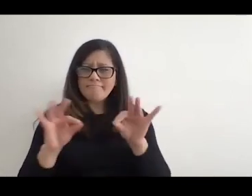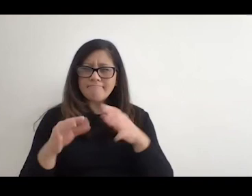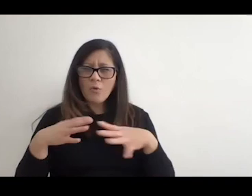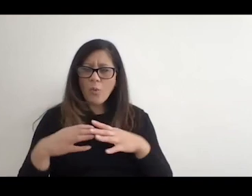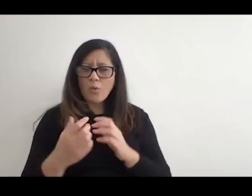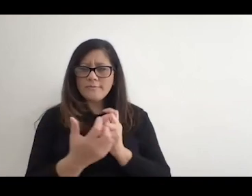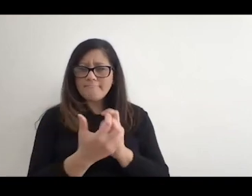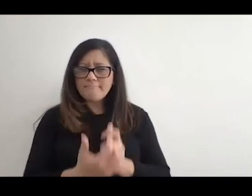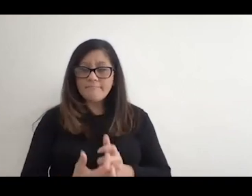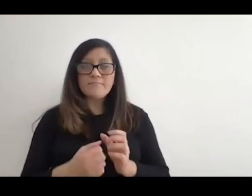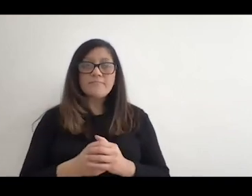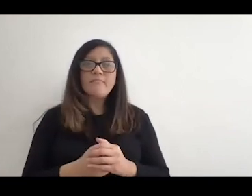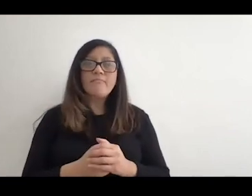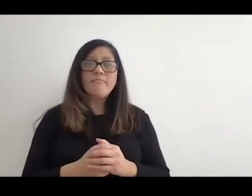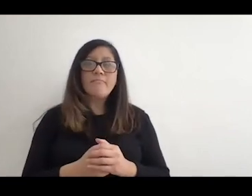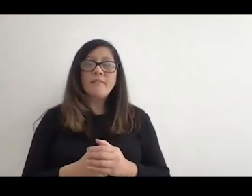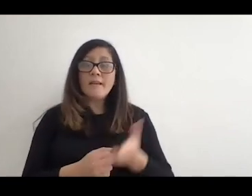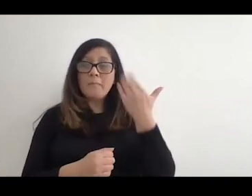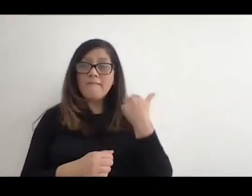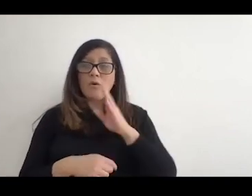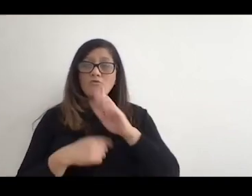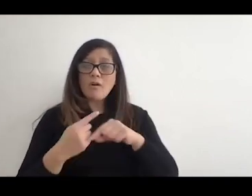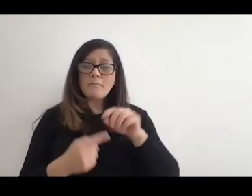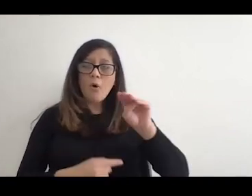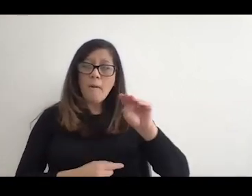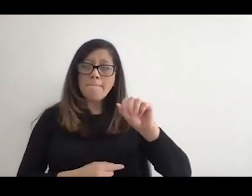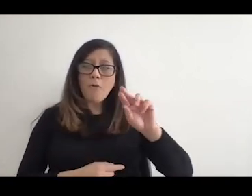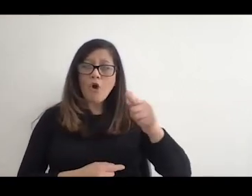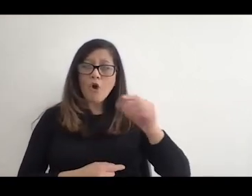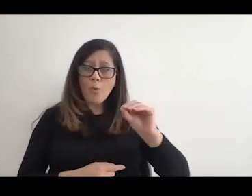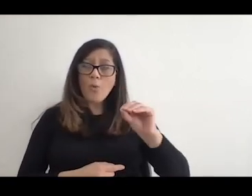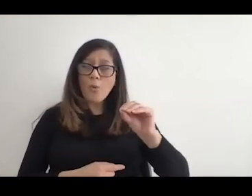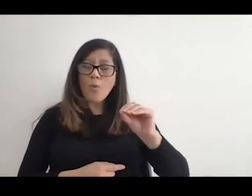Margo's body type and how Margot, when she gets dressed. She's basically laying on a